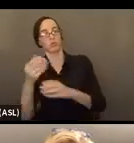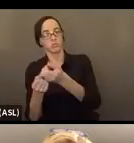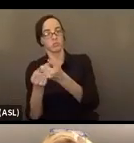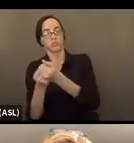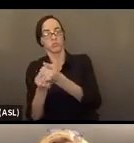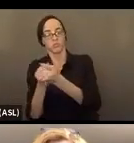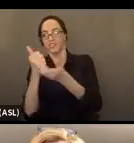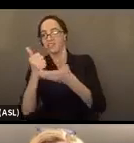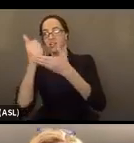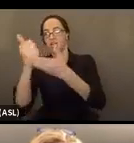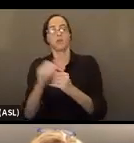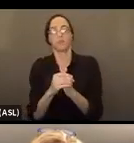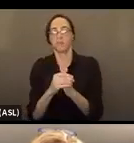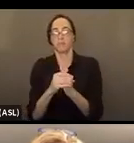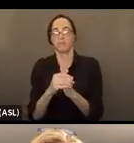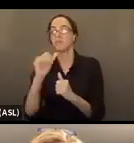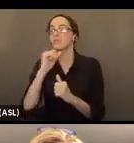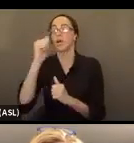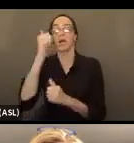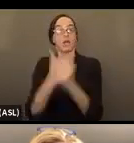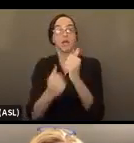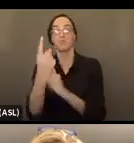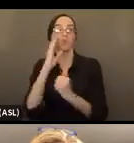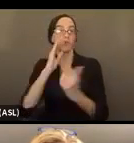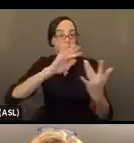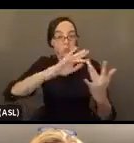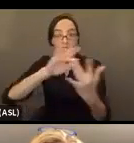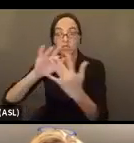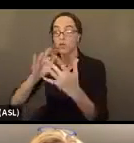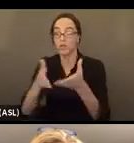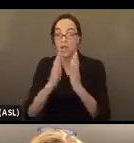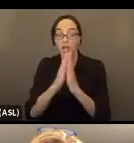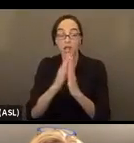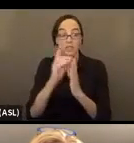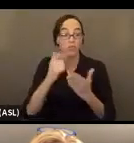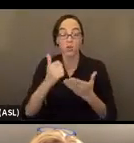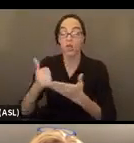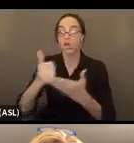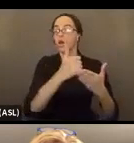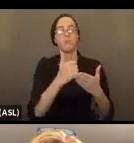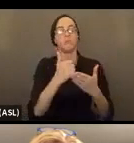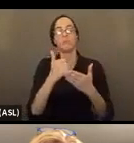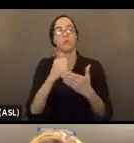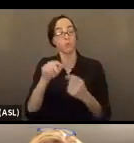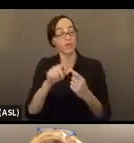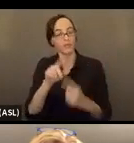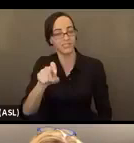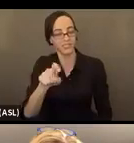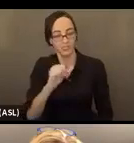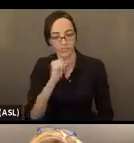reach out and and ask for help when they need to but i'll bet you most of you know in your